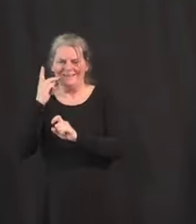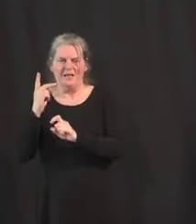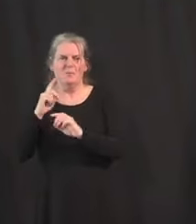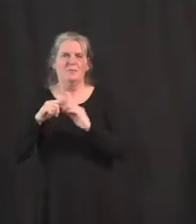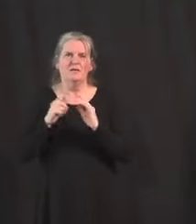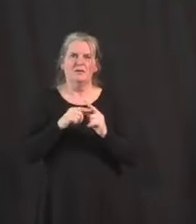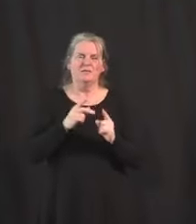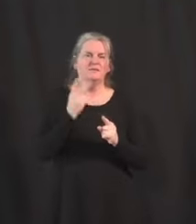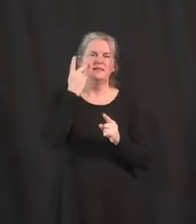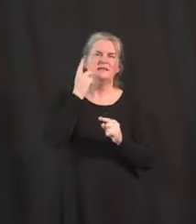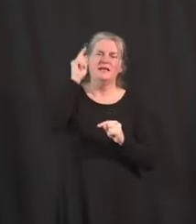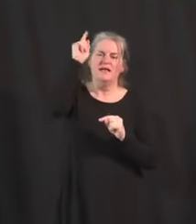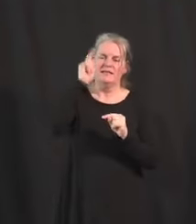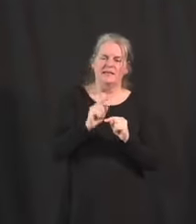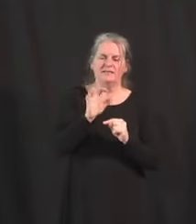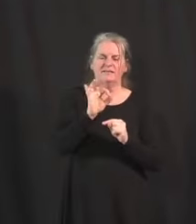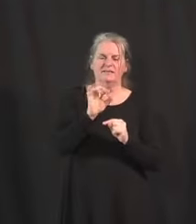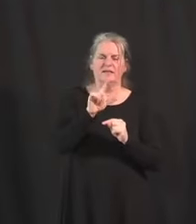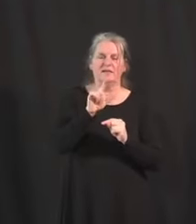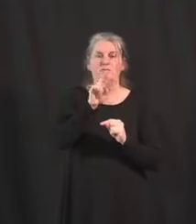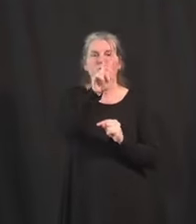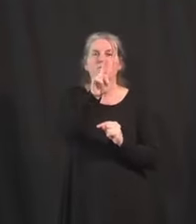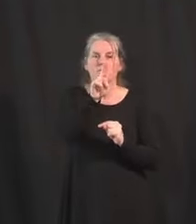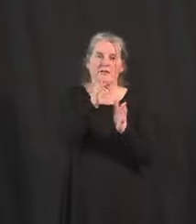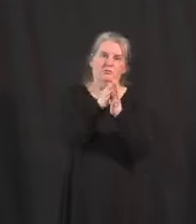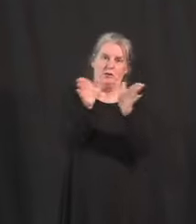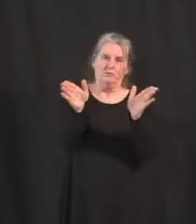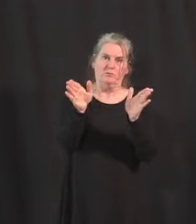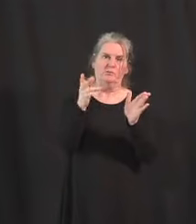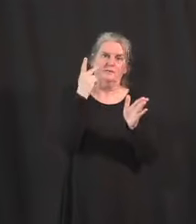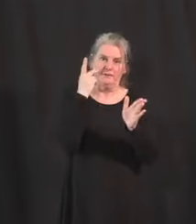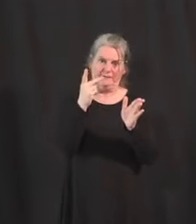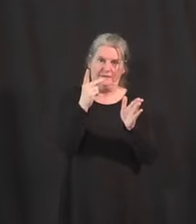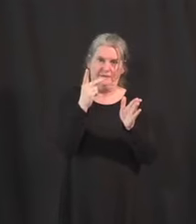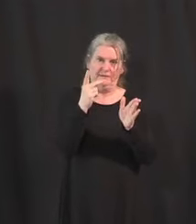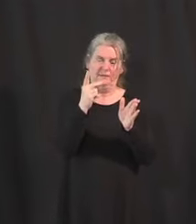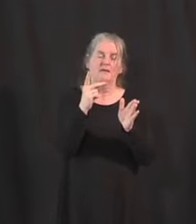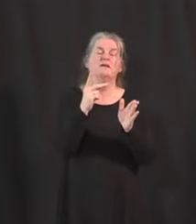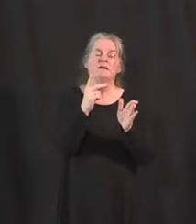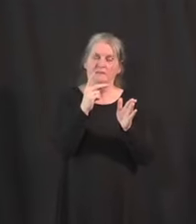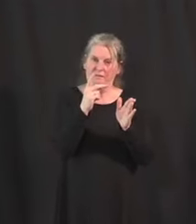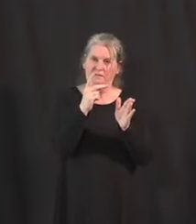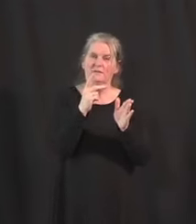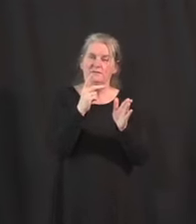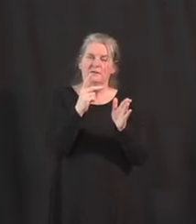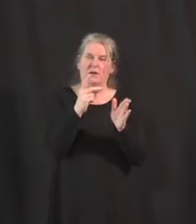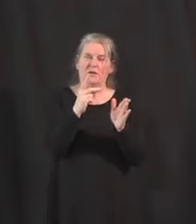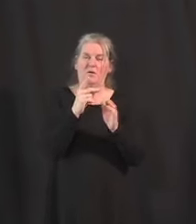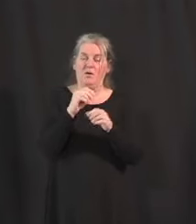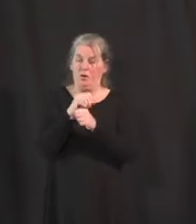WE WERE A FEW WEEKS AGO. THERE'S LESS OF THAT INFLUENZA-LIKE ILLNESS AROUND.